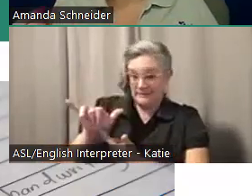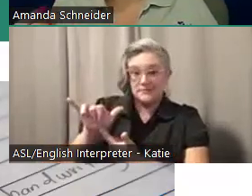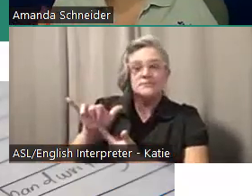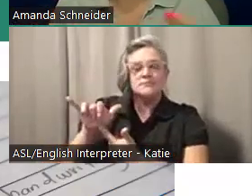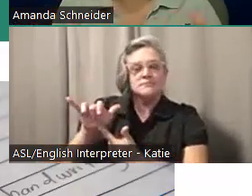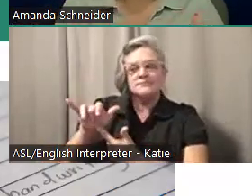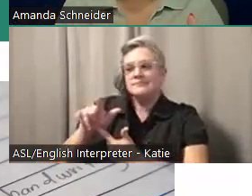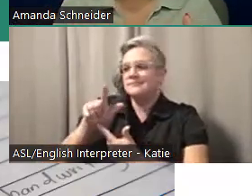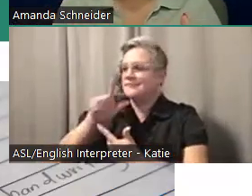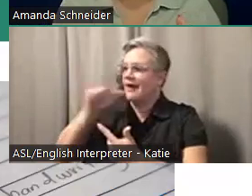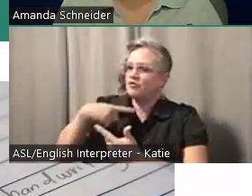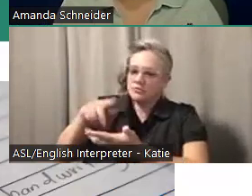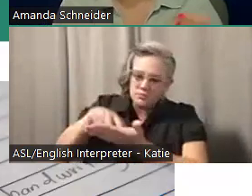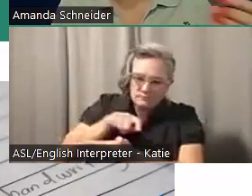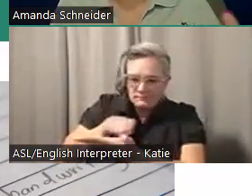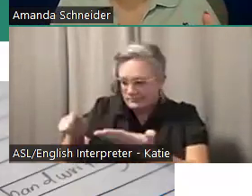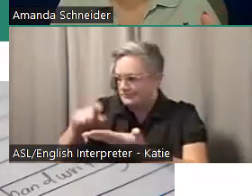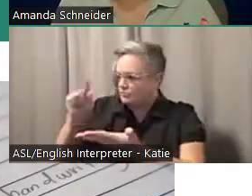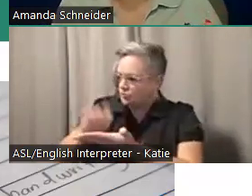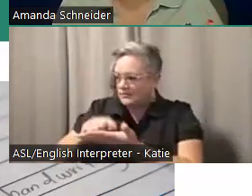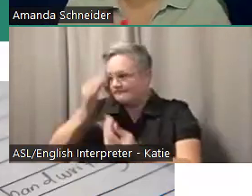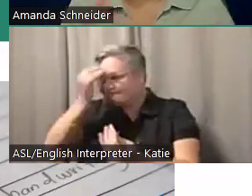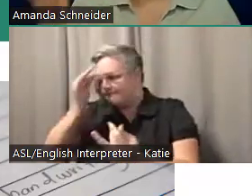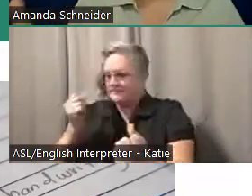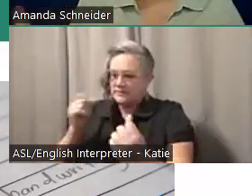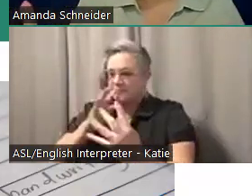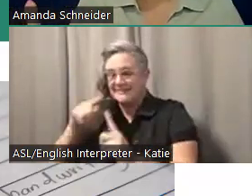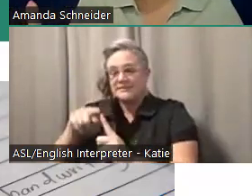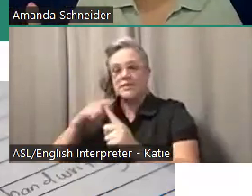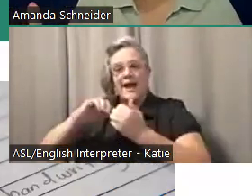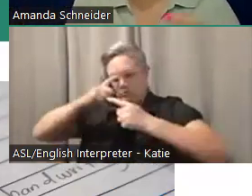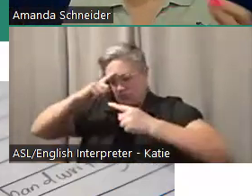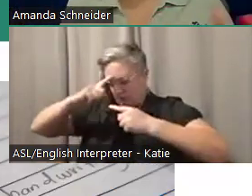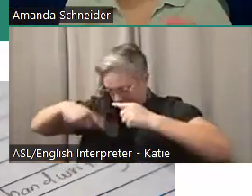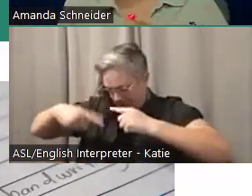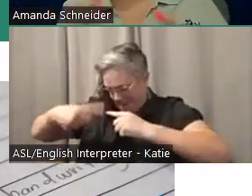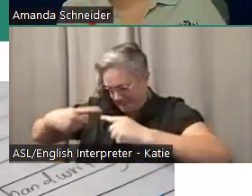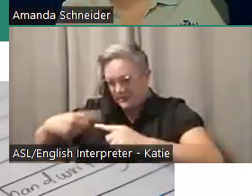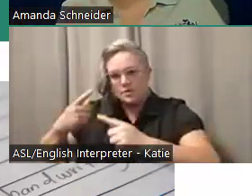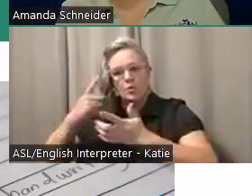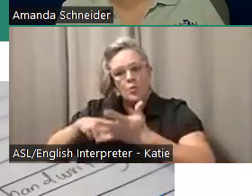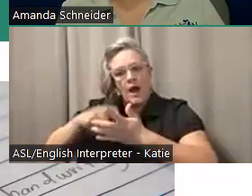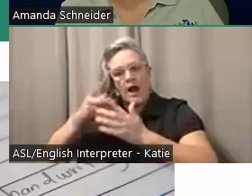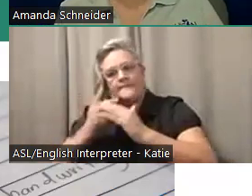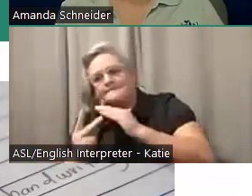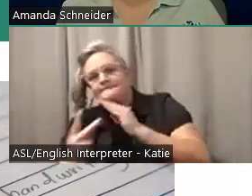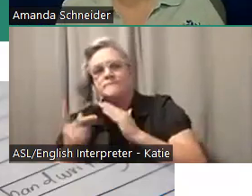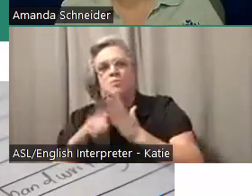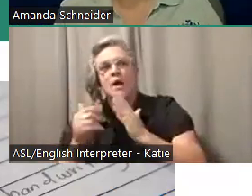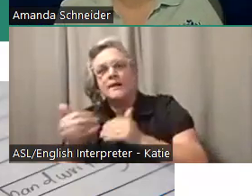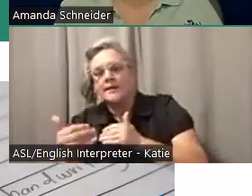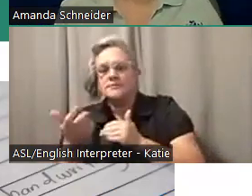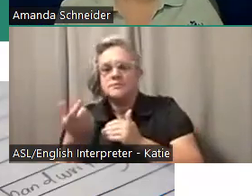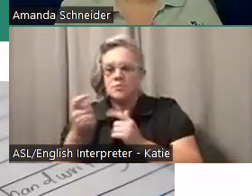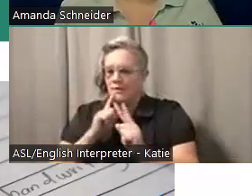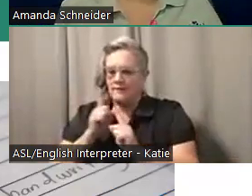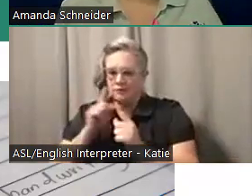about language and processing and critically thinking about what can come next, or having these conversations about different topics.